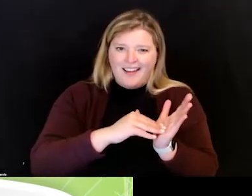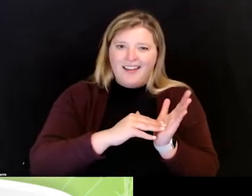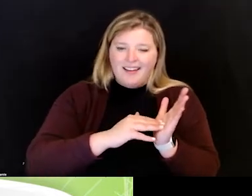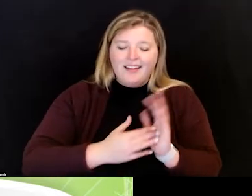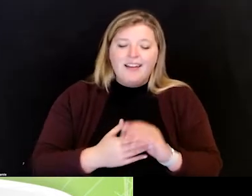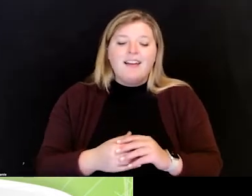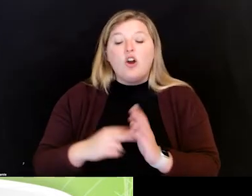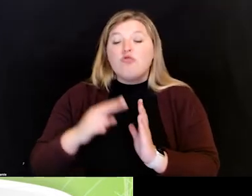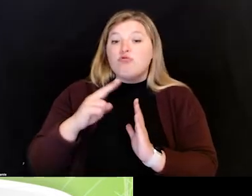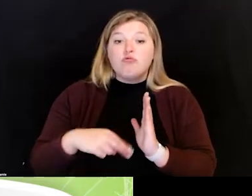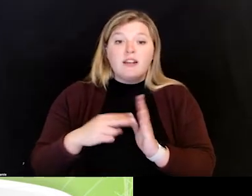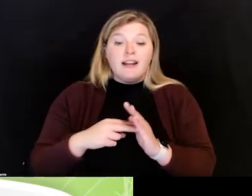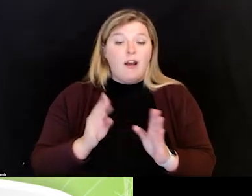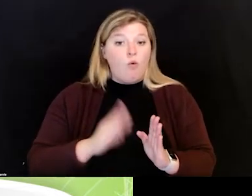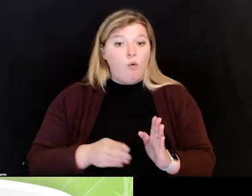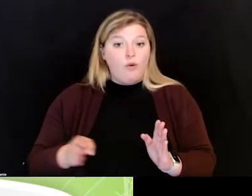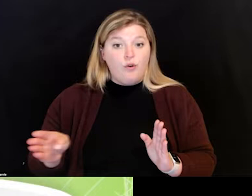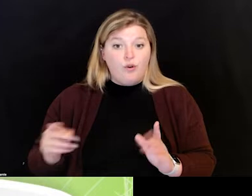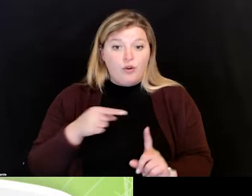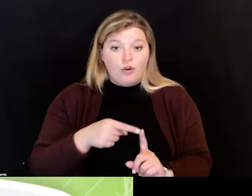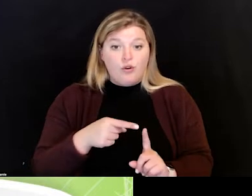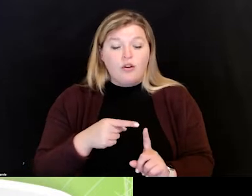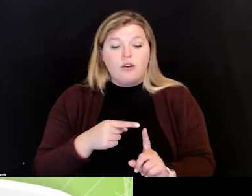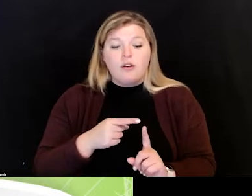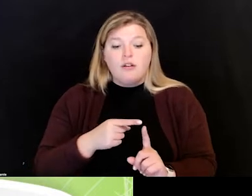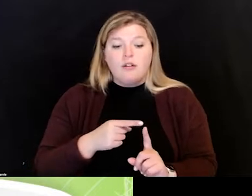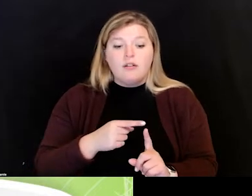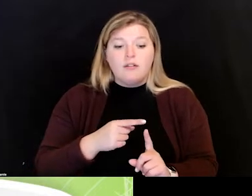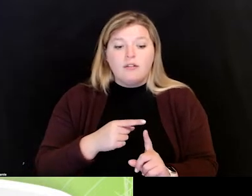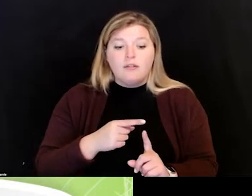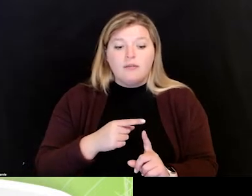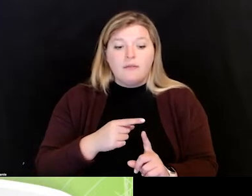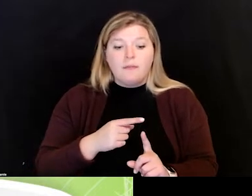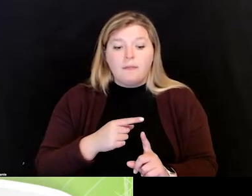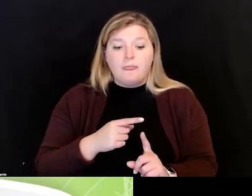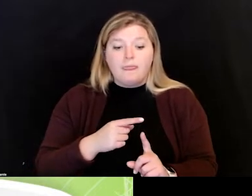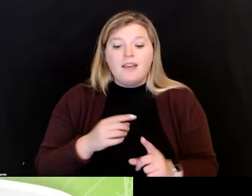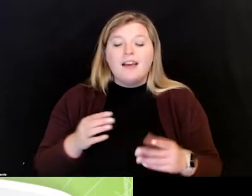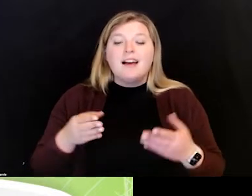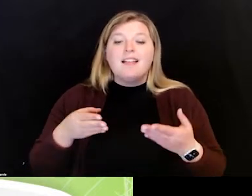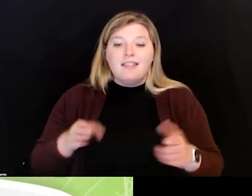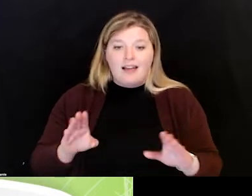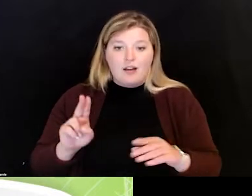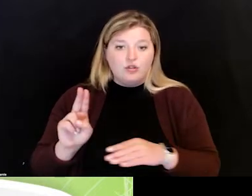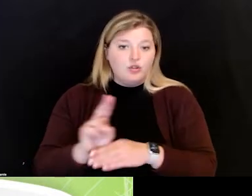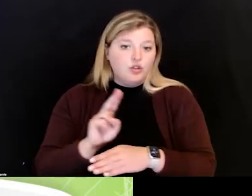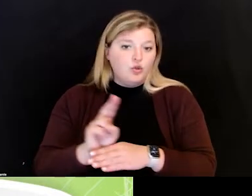Reading order allows users to read the document in the order you wish it.